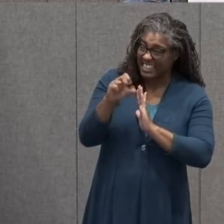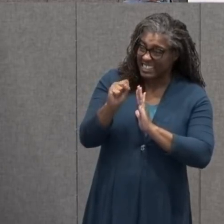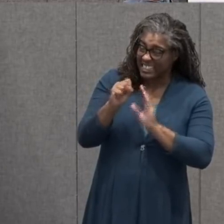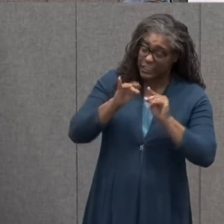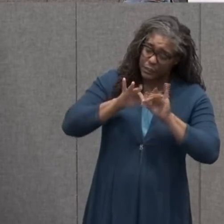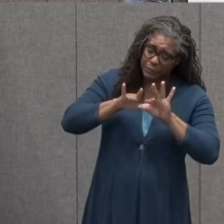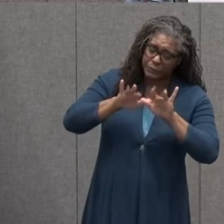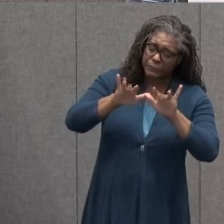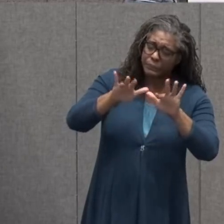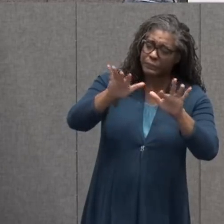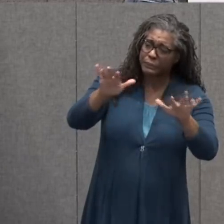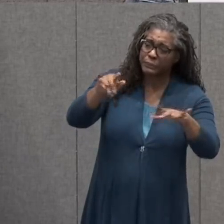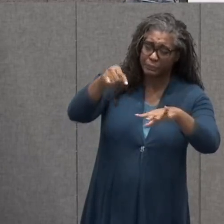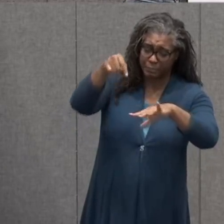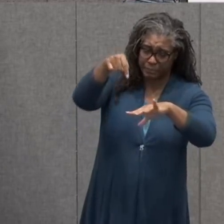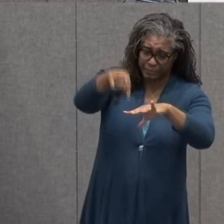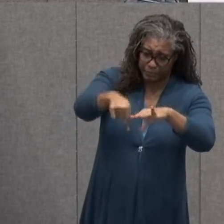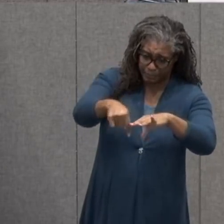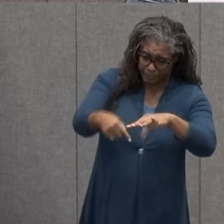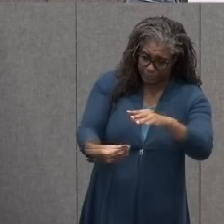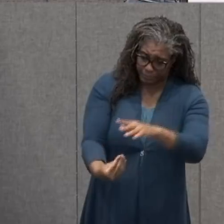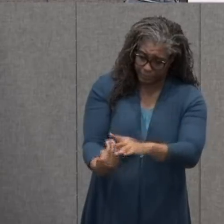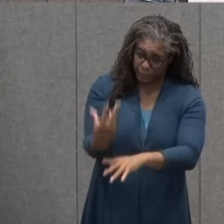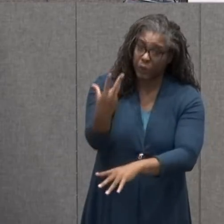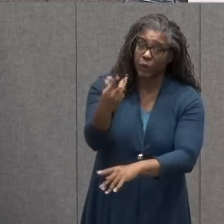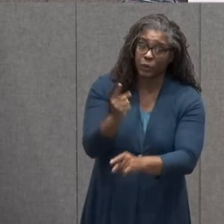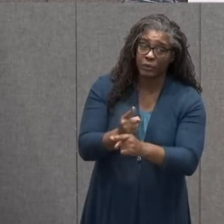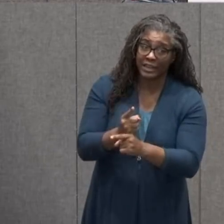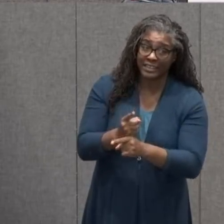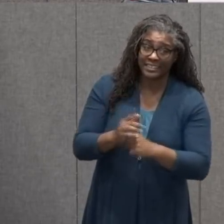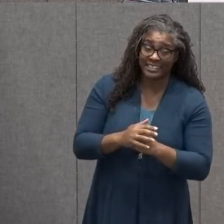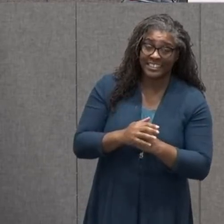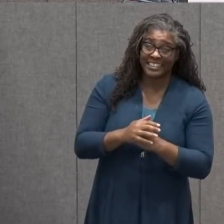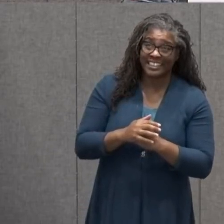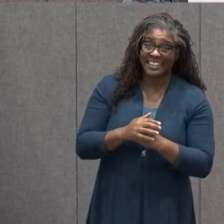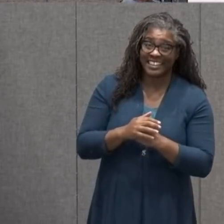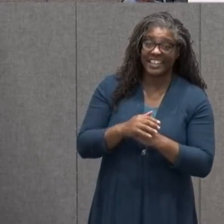Our germination jar that we built, or that we created.